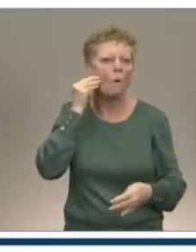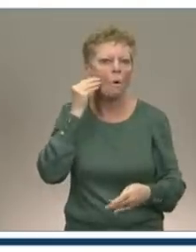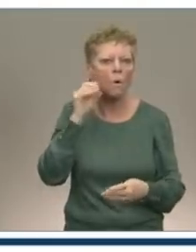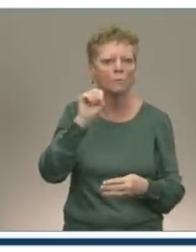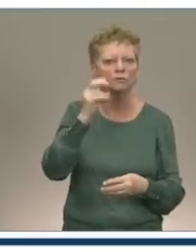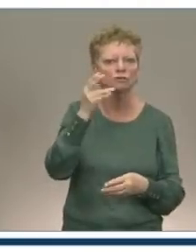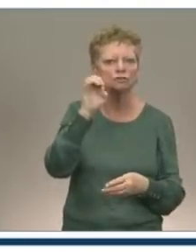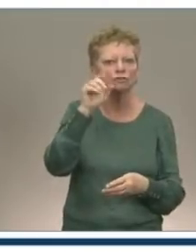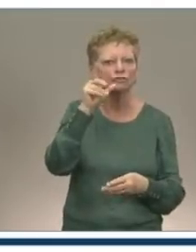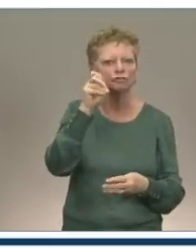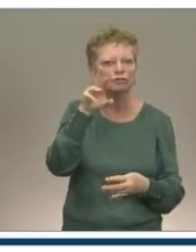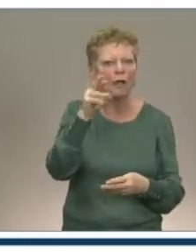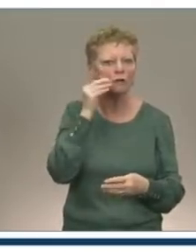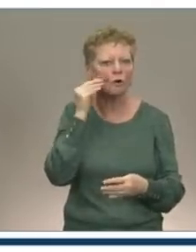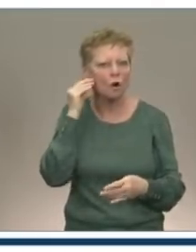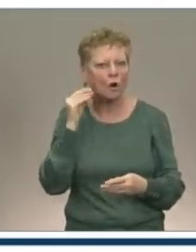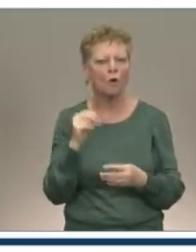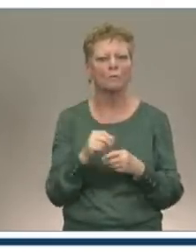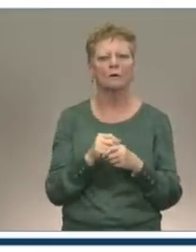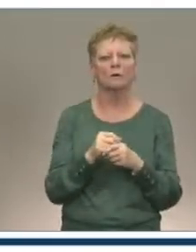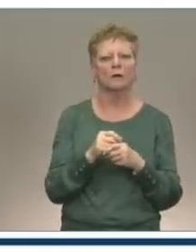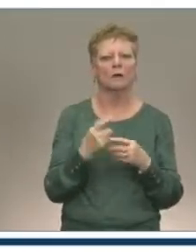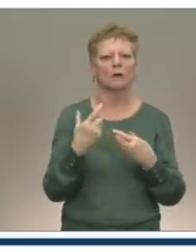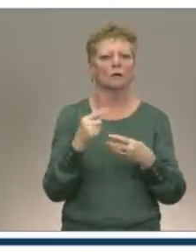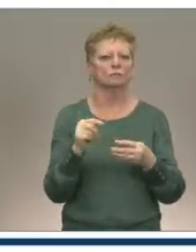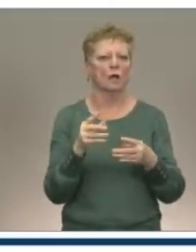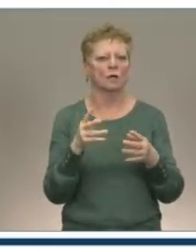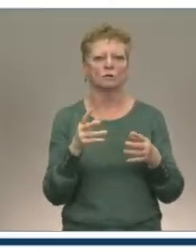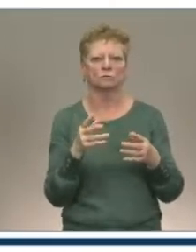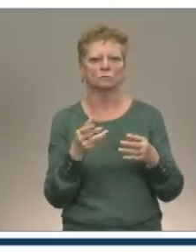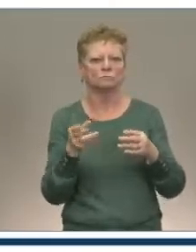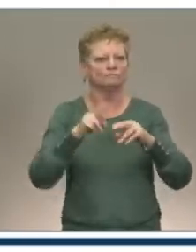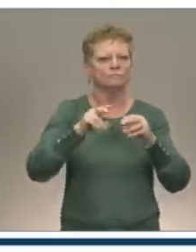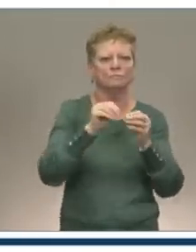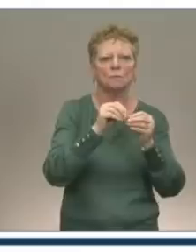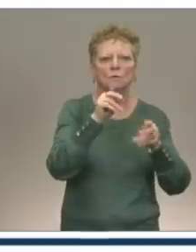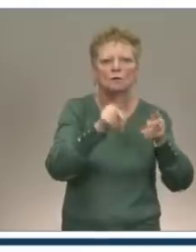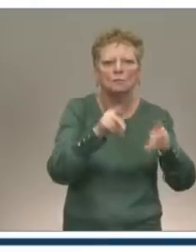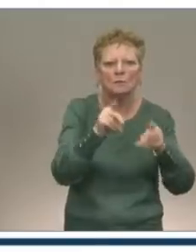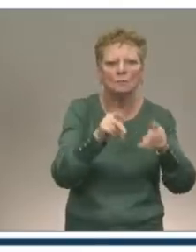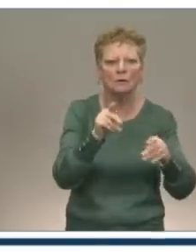and it runs through increasing the population so you know these are these are these are the things